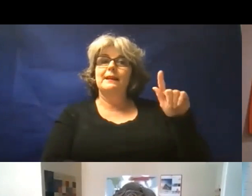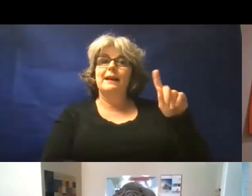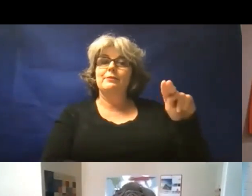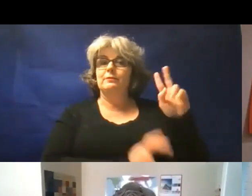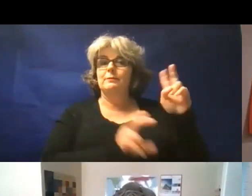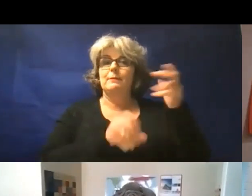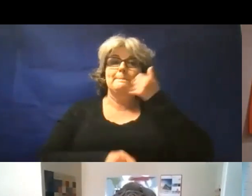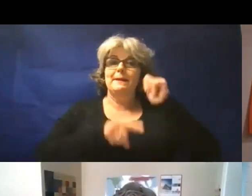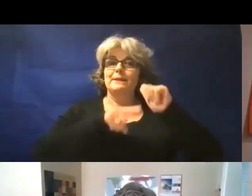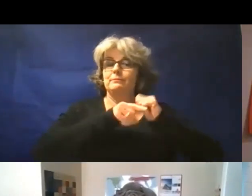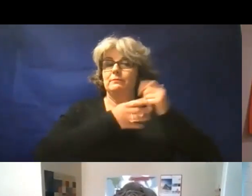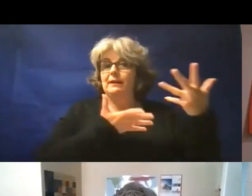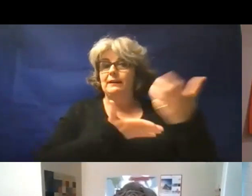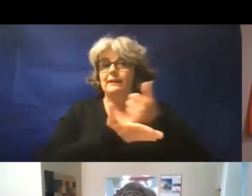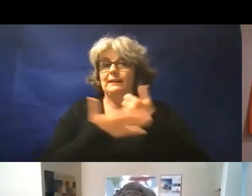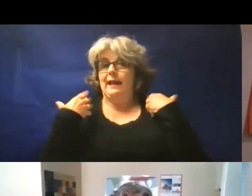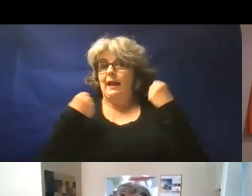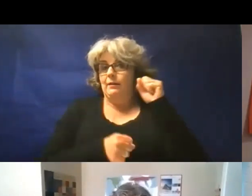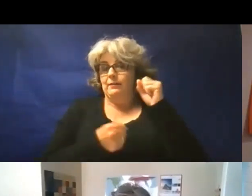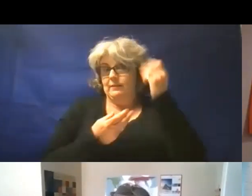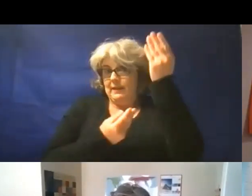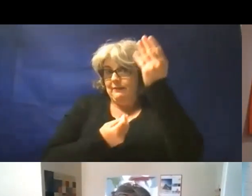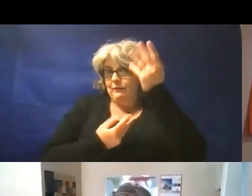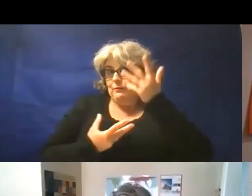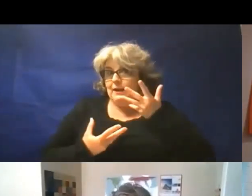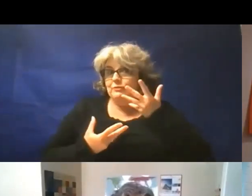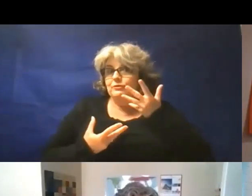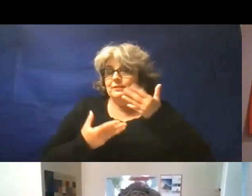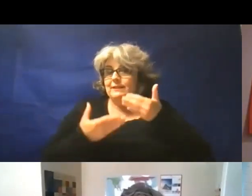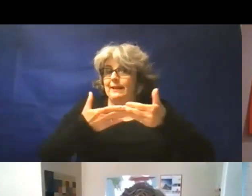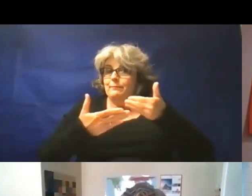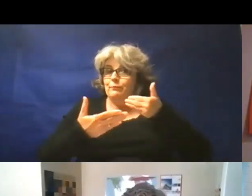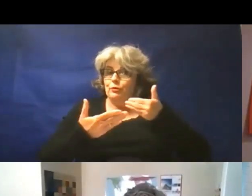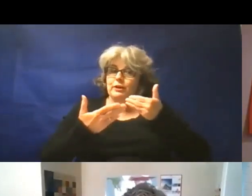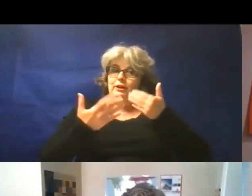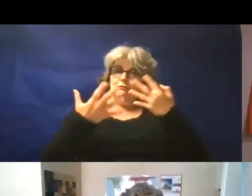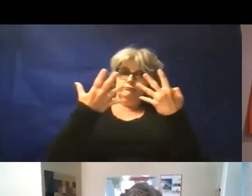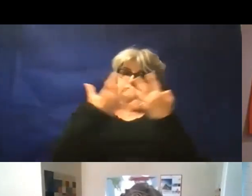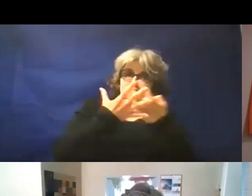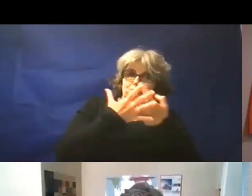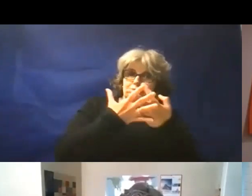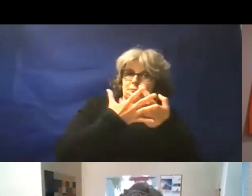for collecting health information in pre-travel screenings what are your thoughts about this